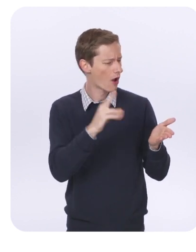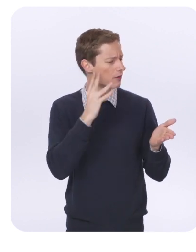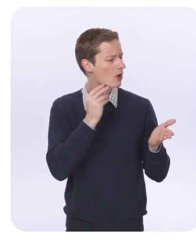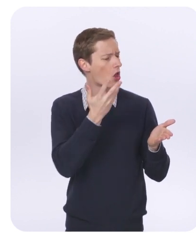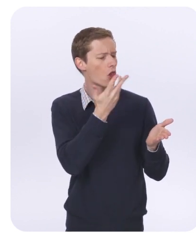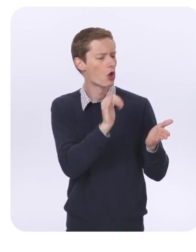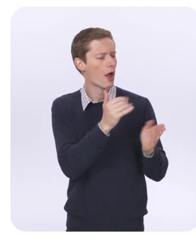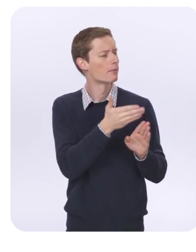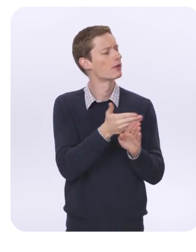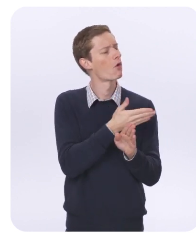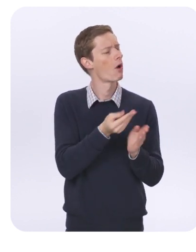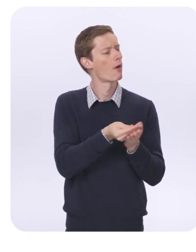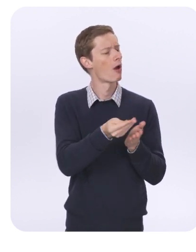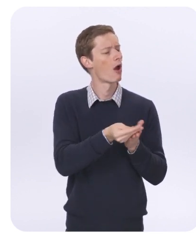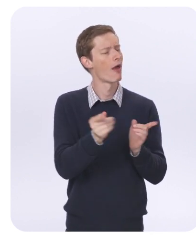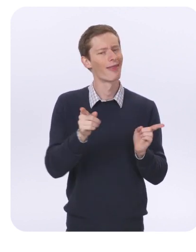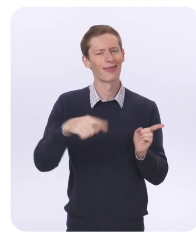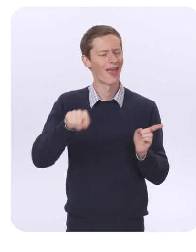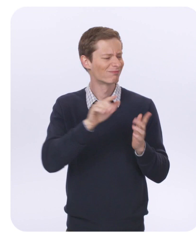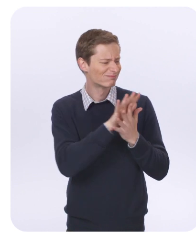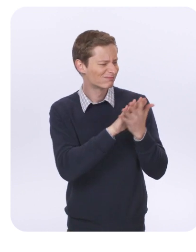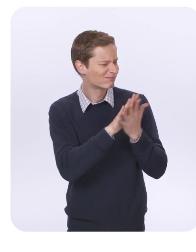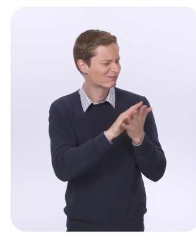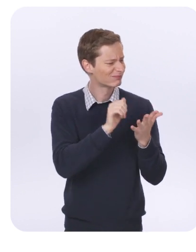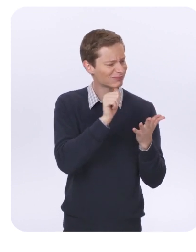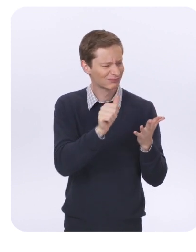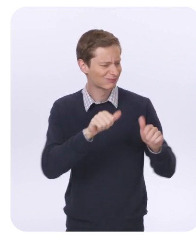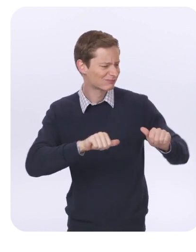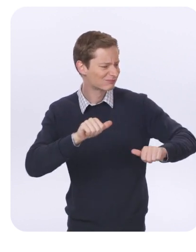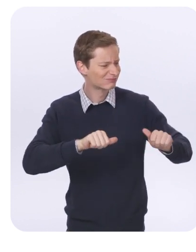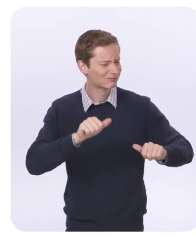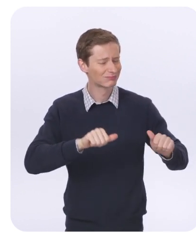and 2D videos. A deeper understanding of your in-app experience,